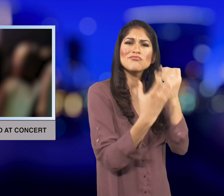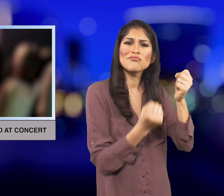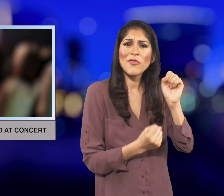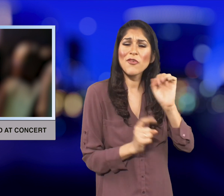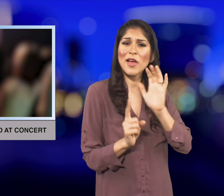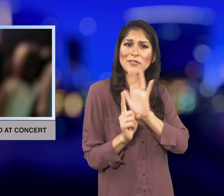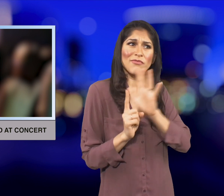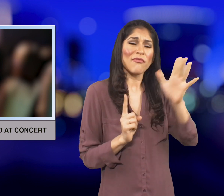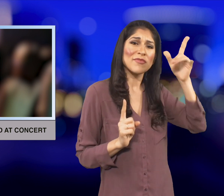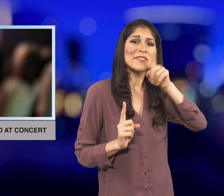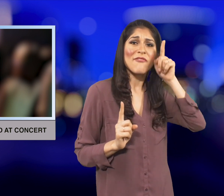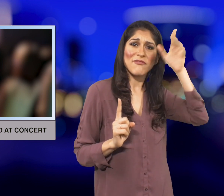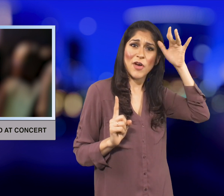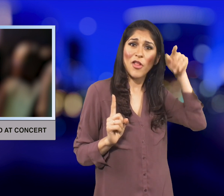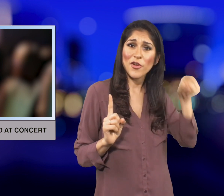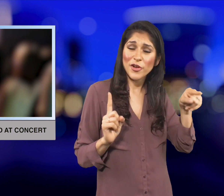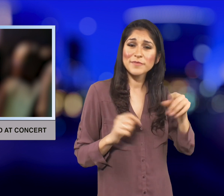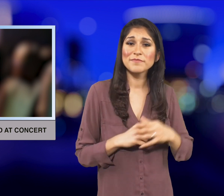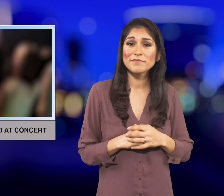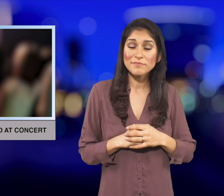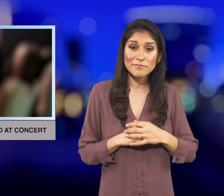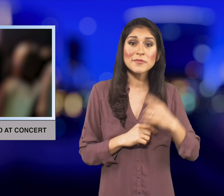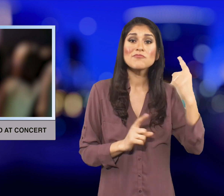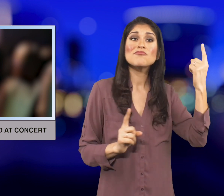sign language for her deaf father.